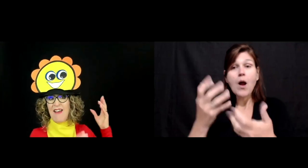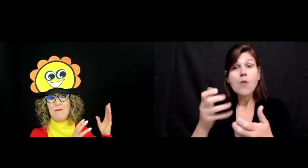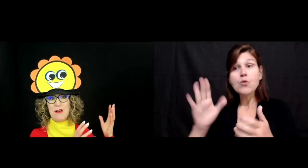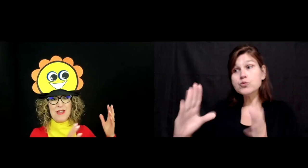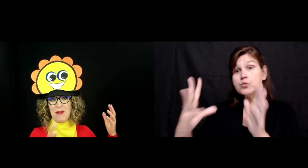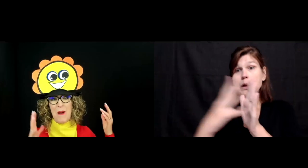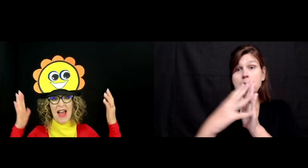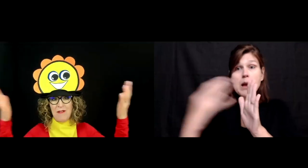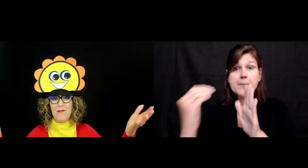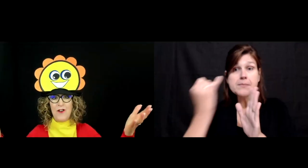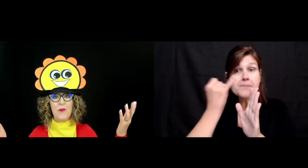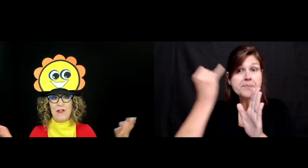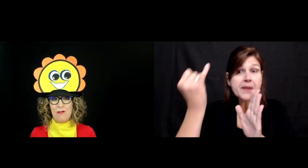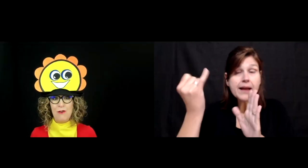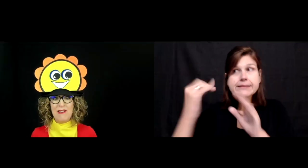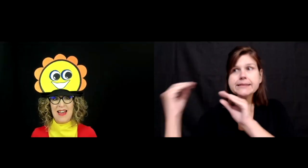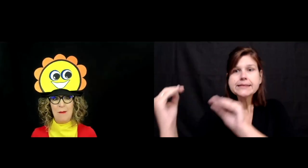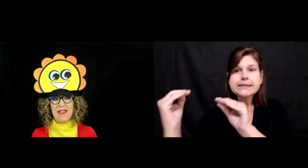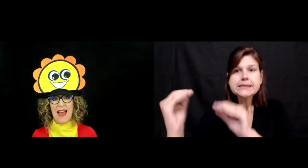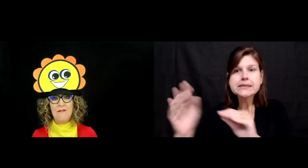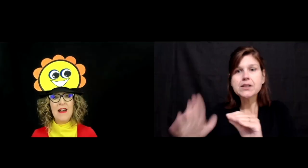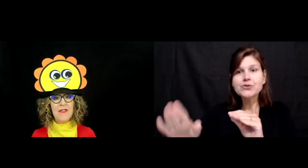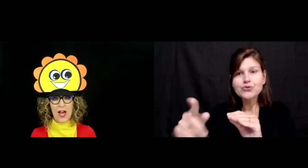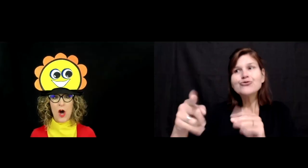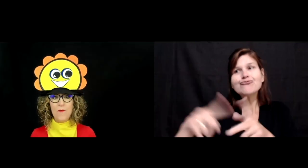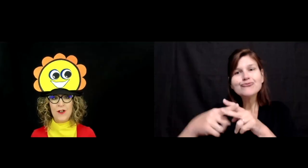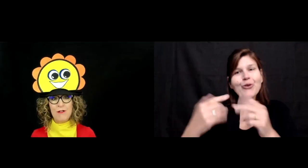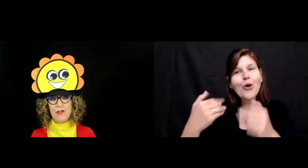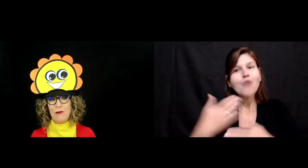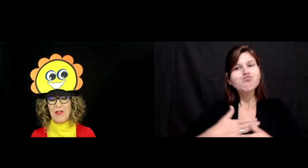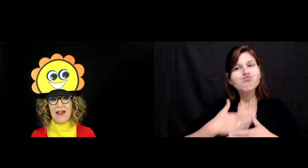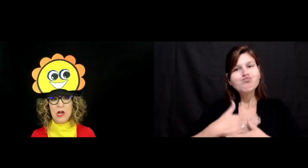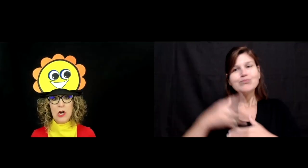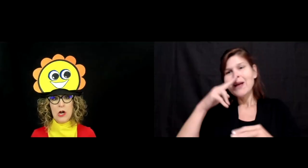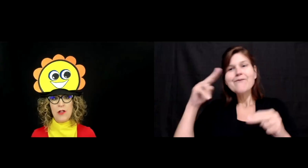and everybody to be going having fun with the story time and to have that confidence to do that.